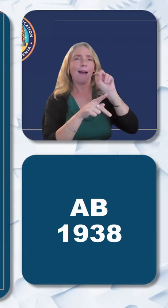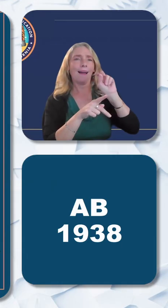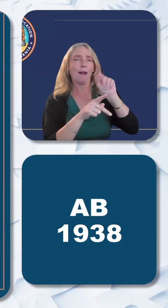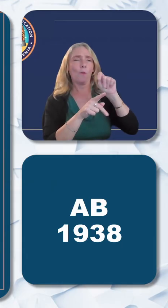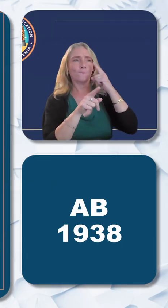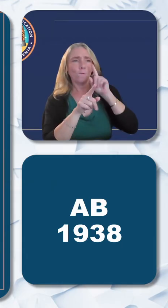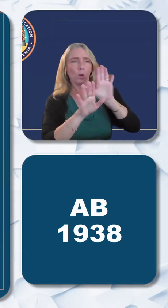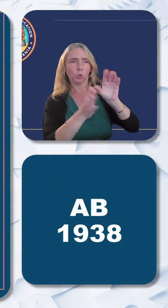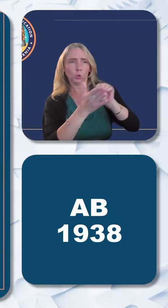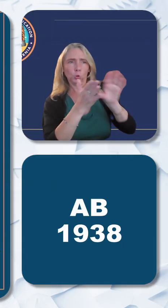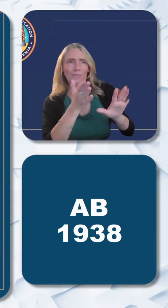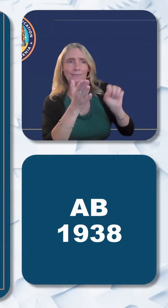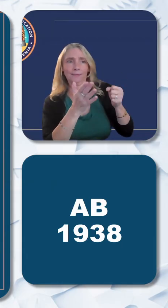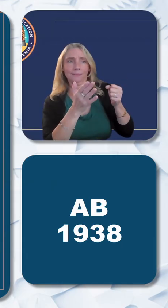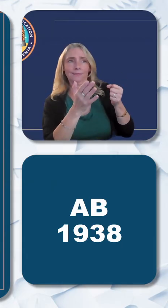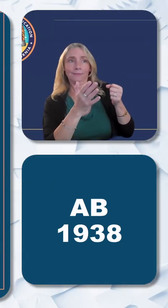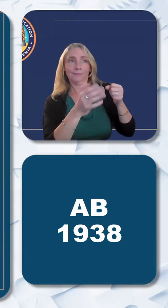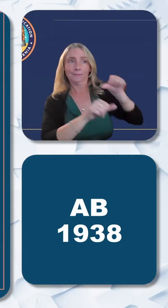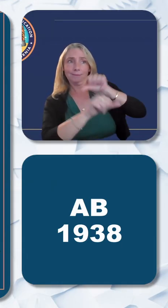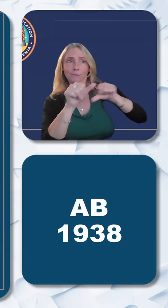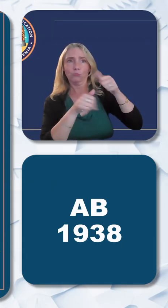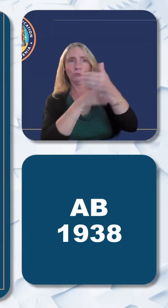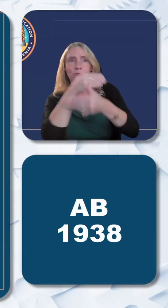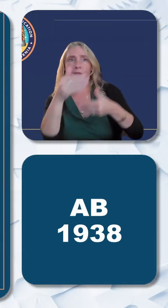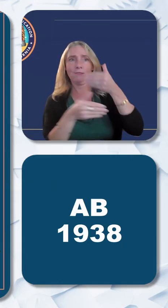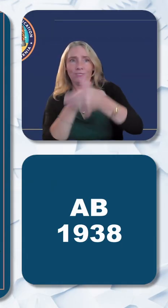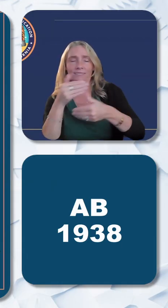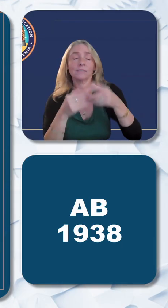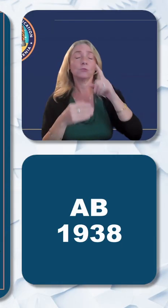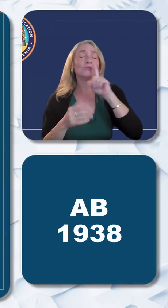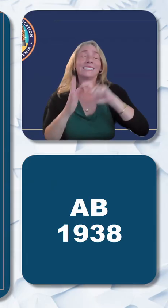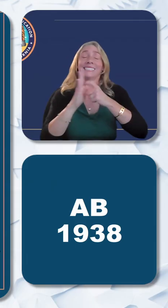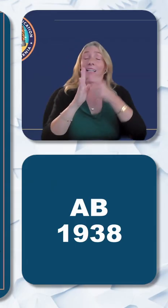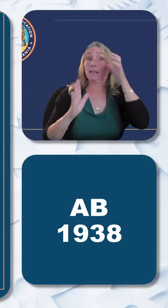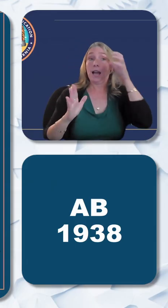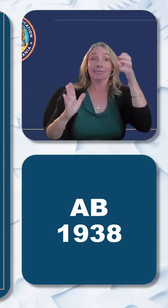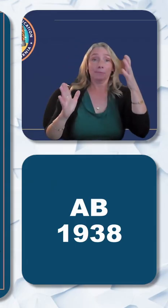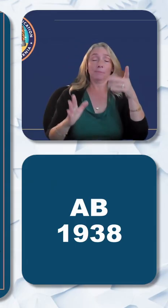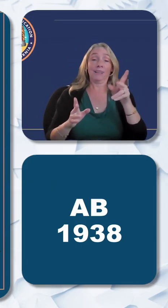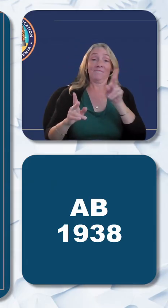included. We have to keep our eye out for those students and their social progress.